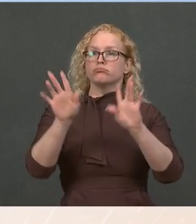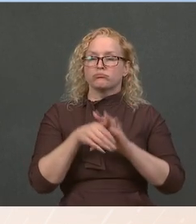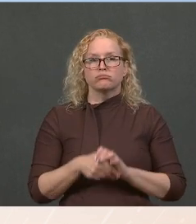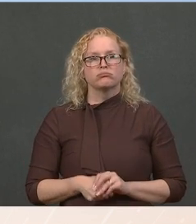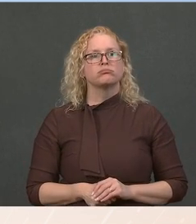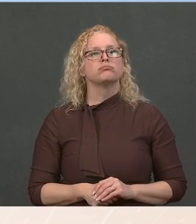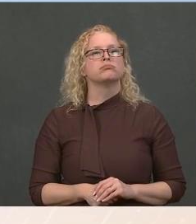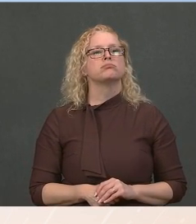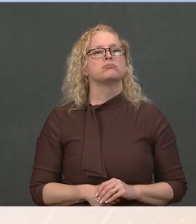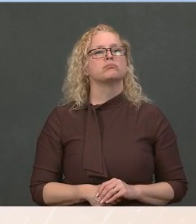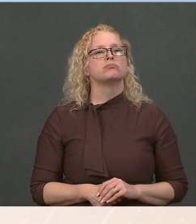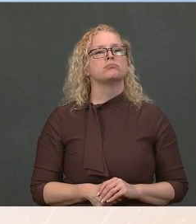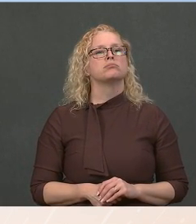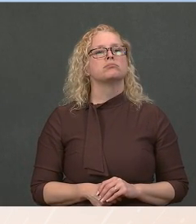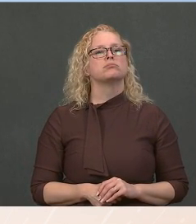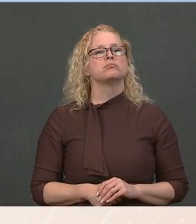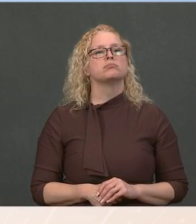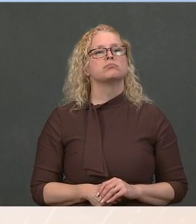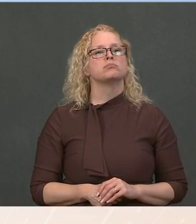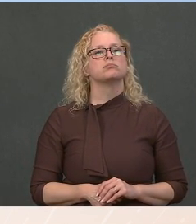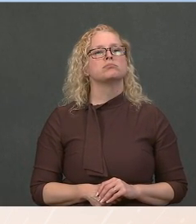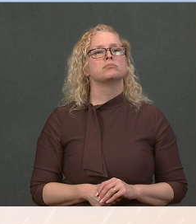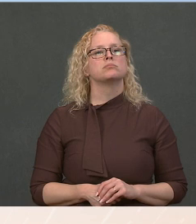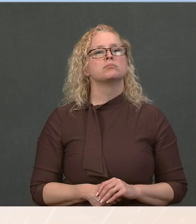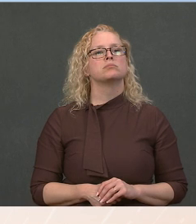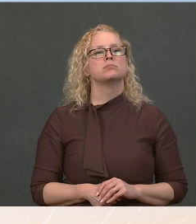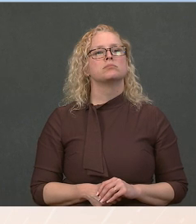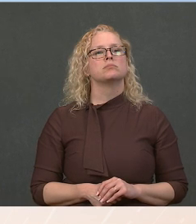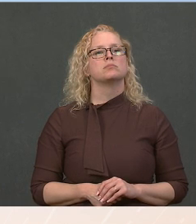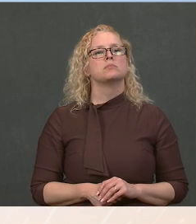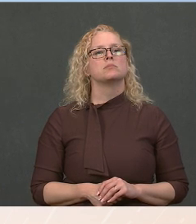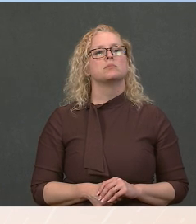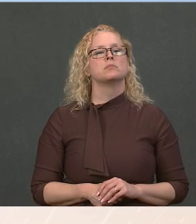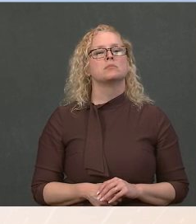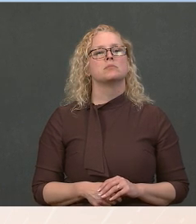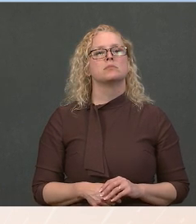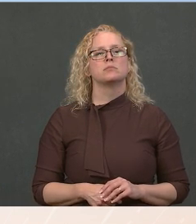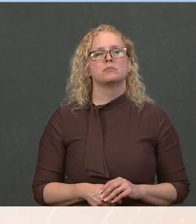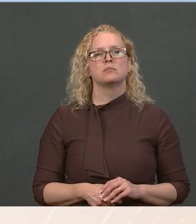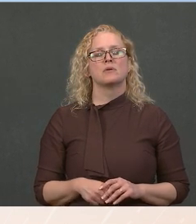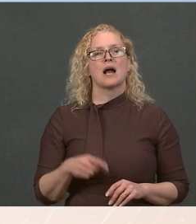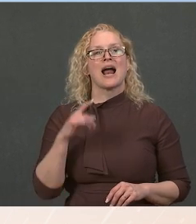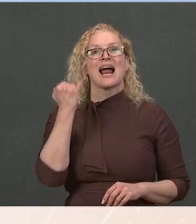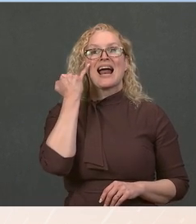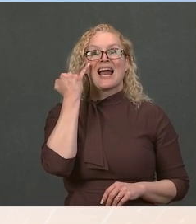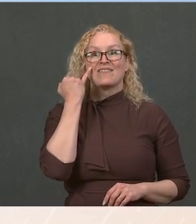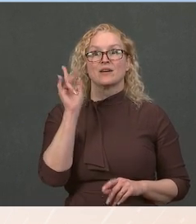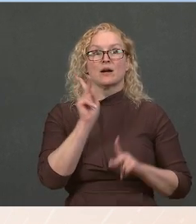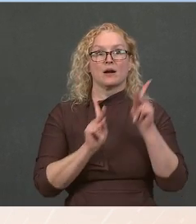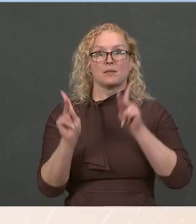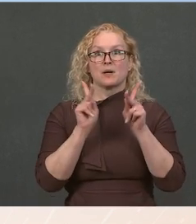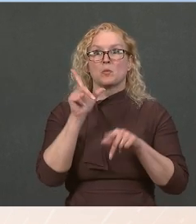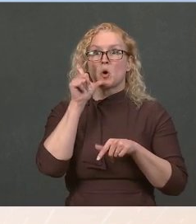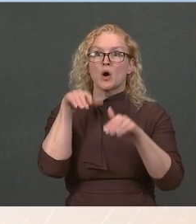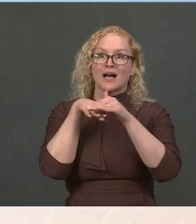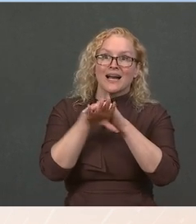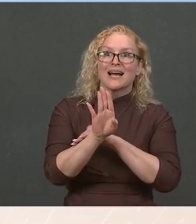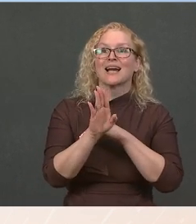why would we be giving people who are coming here the right way money? The Press: Why are you giving people who came here the wrong way money? Ms. Jean-Pierre: I mean, but I don't understand the question.